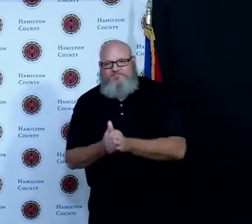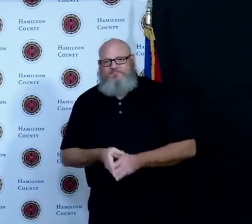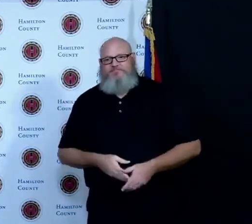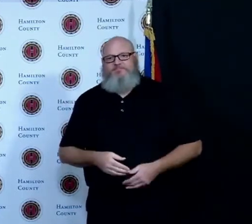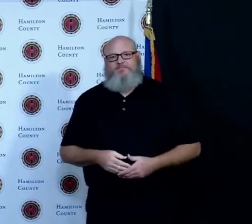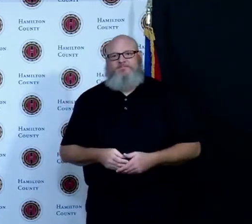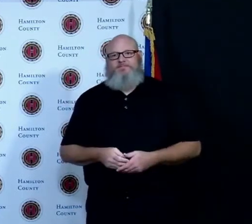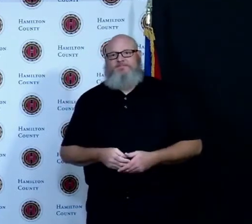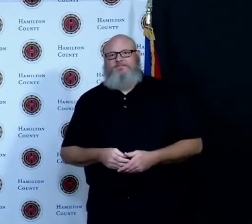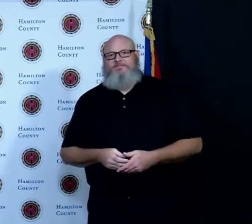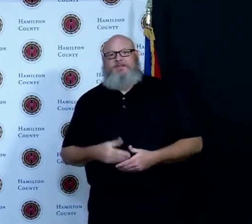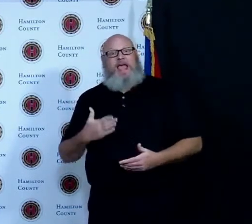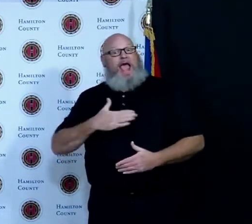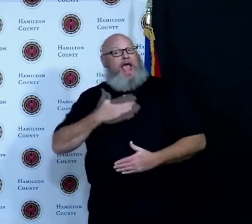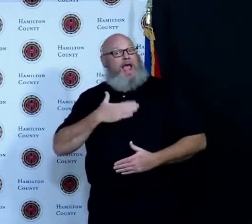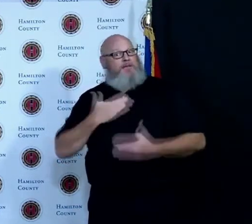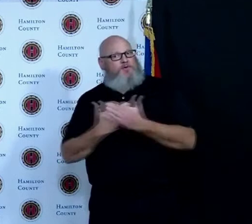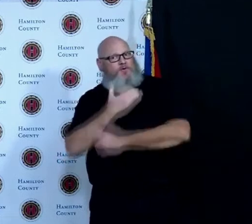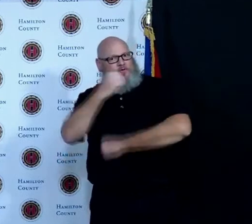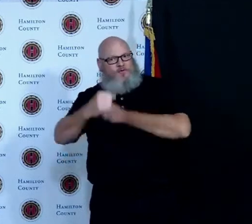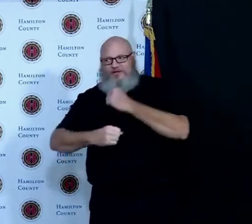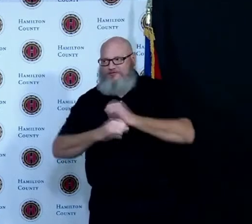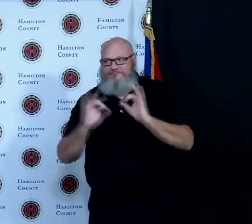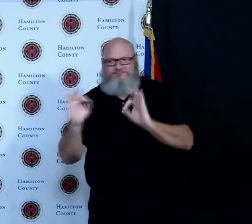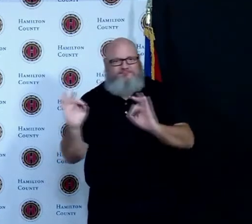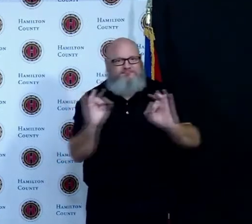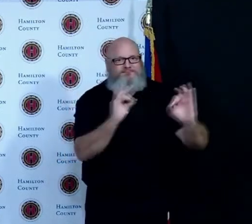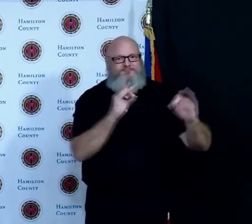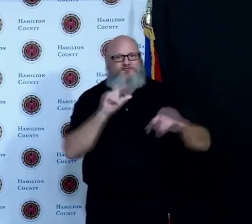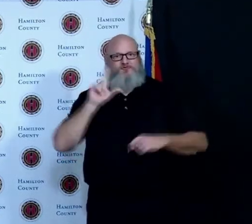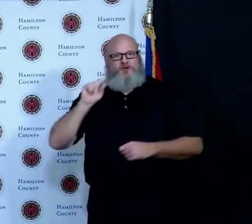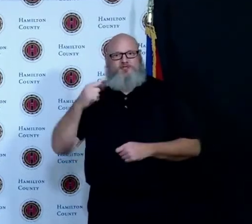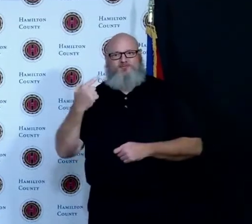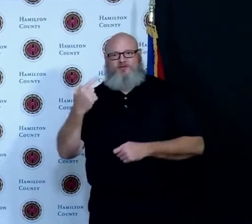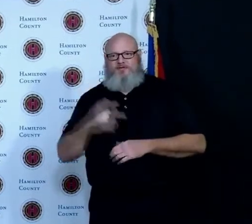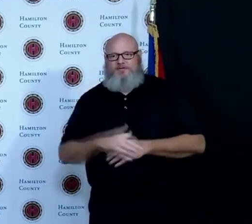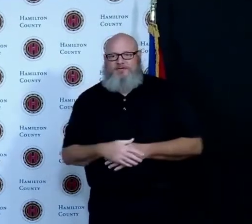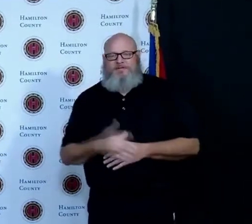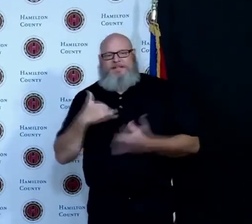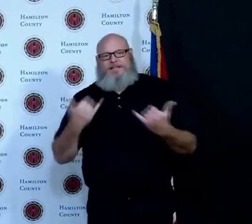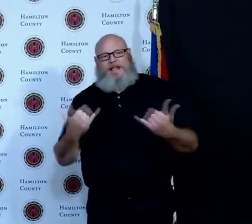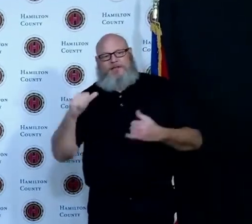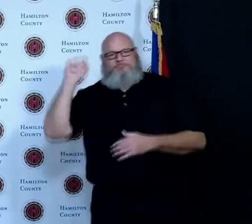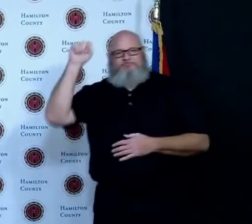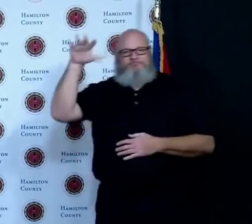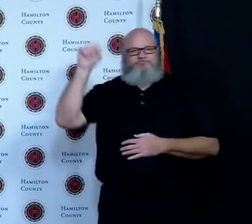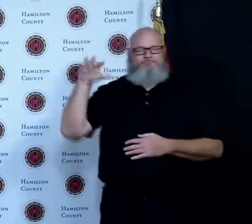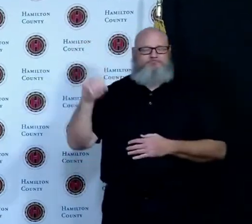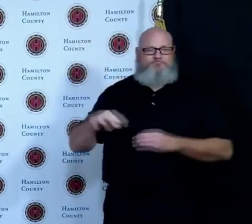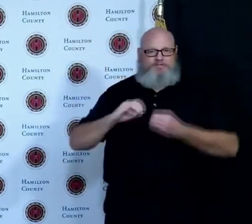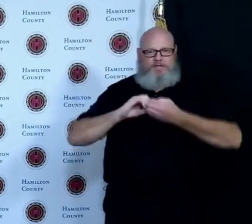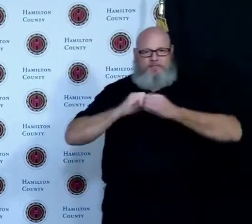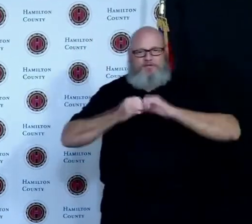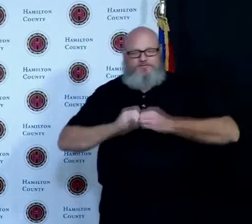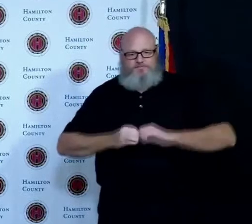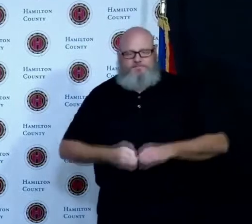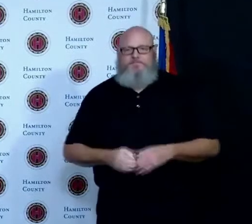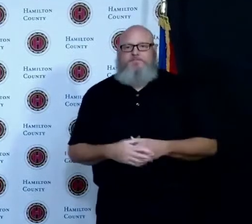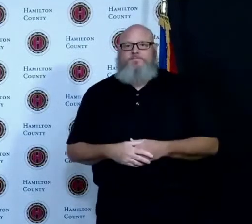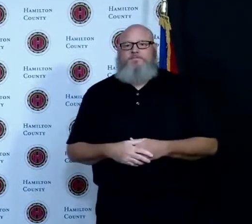everyone as always we're going to run through the numbers today so in Hamilton County we have had